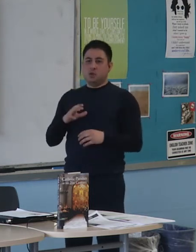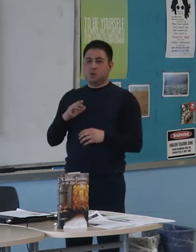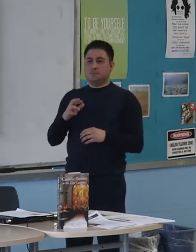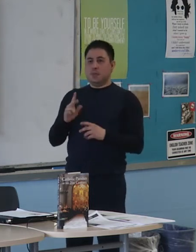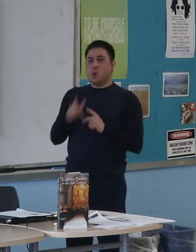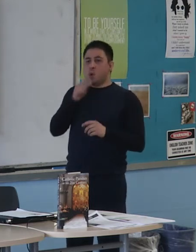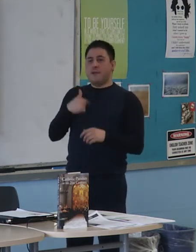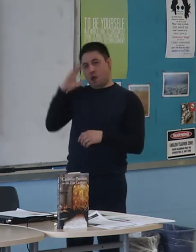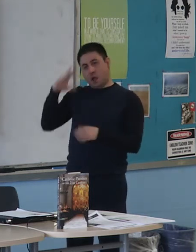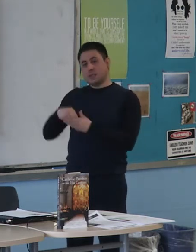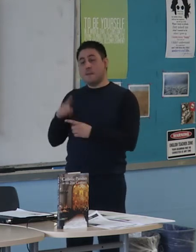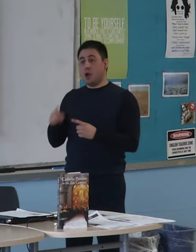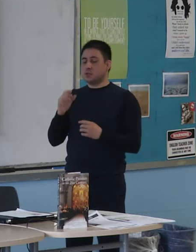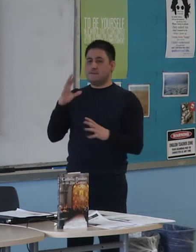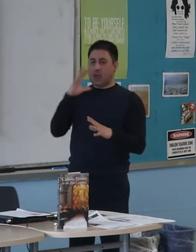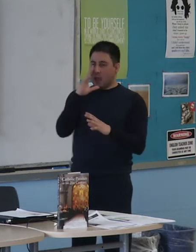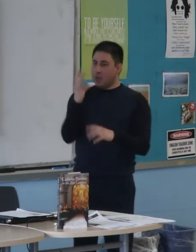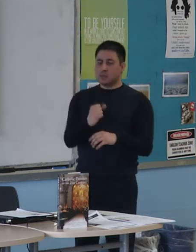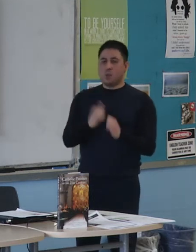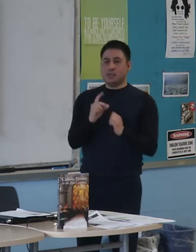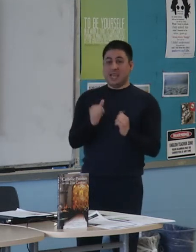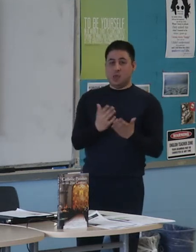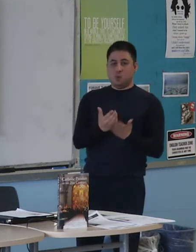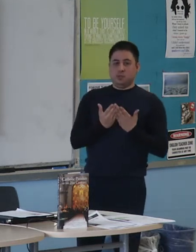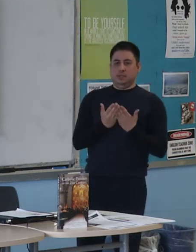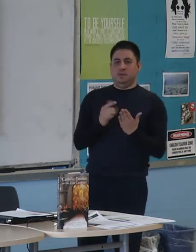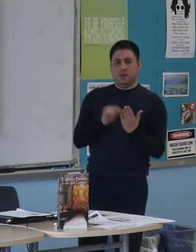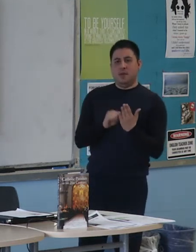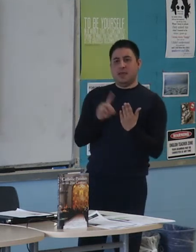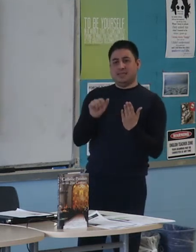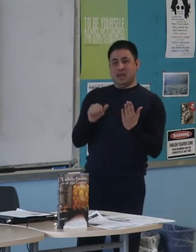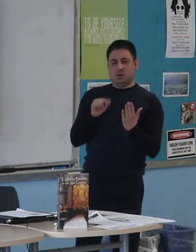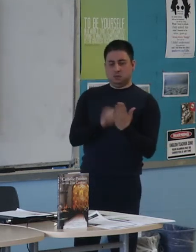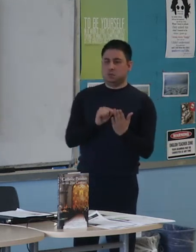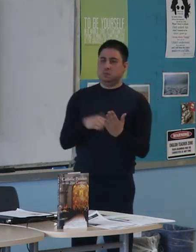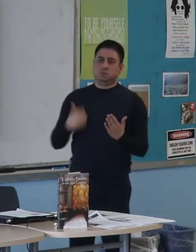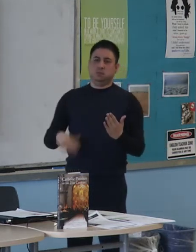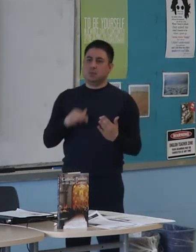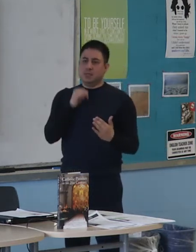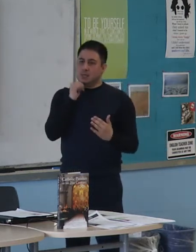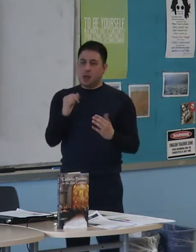fascinated with the data that came in. And what fascinated me was not what Our